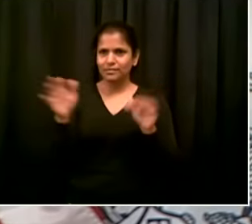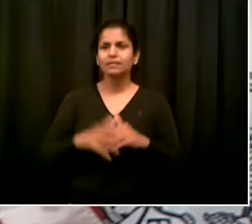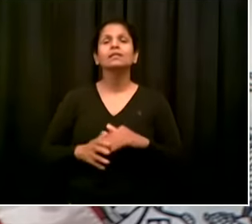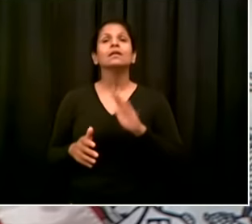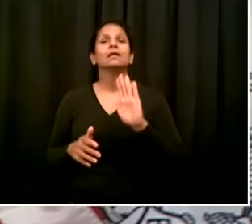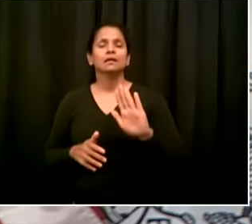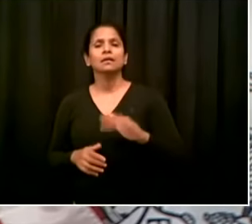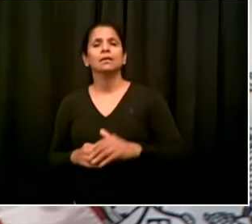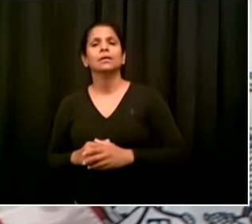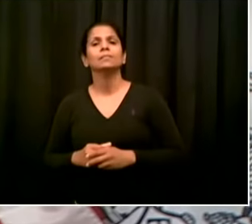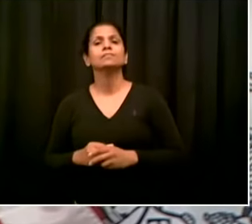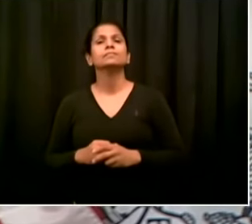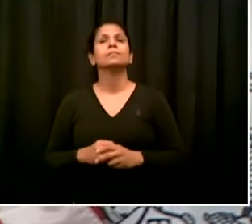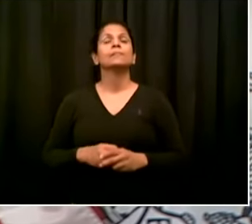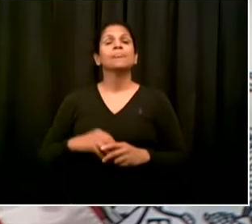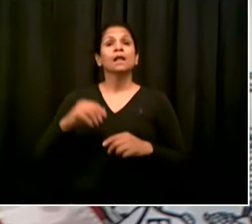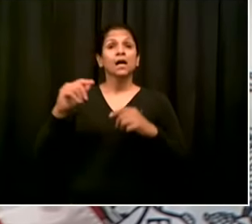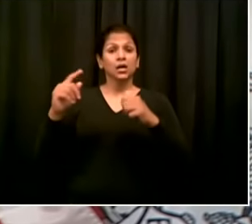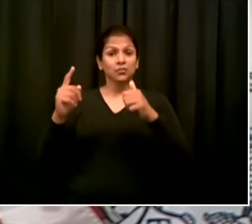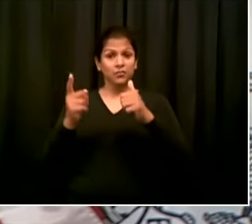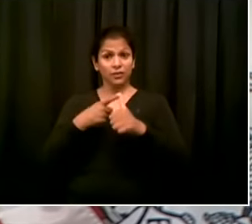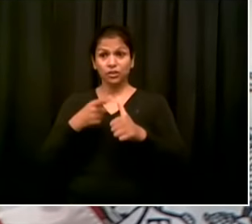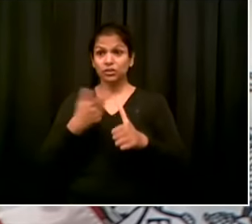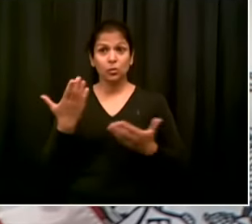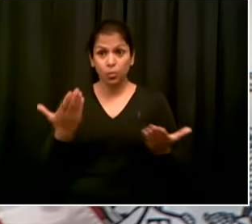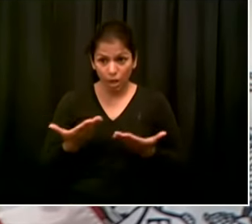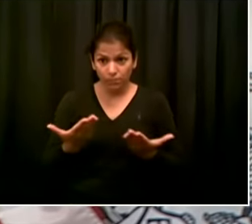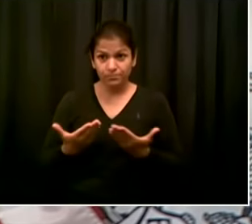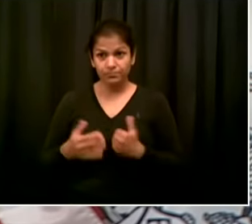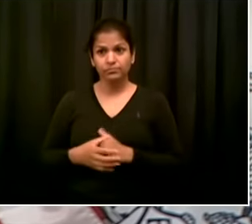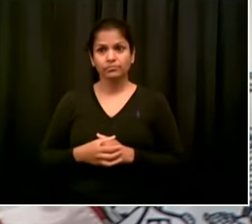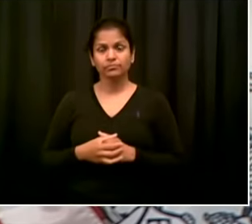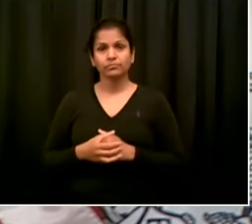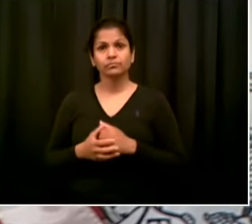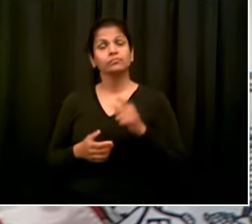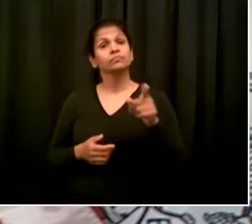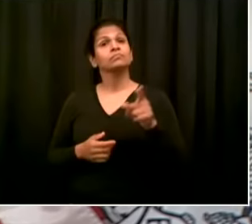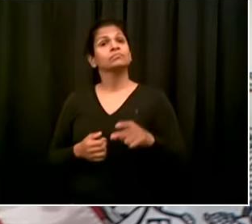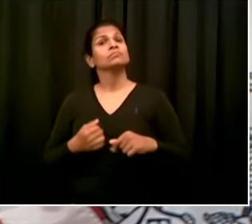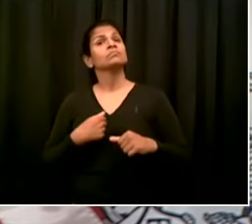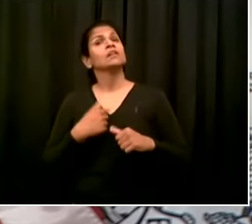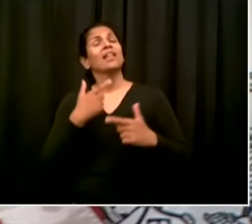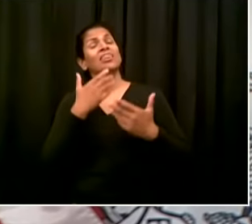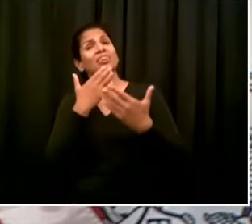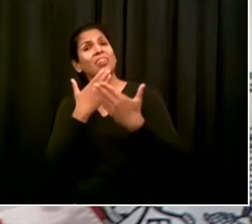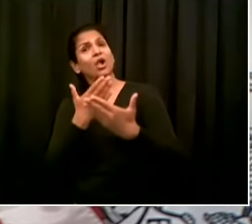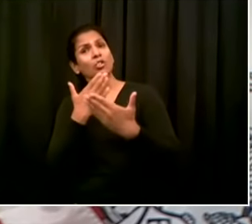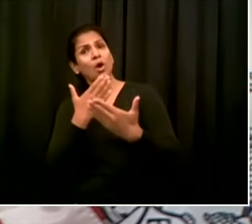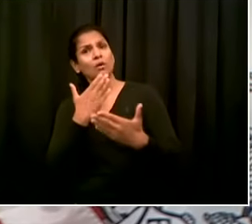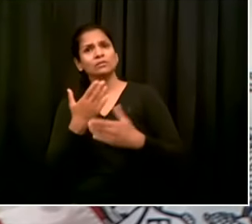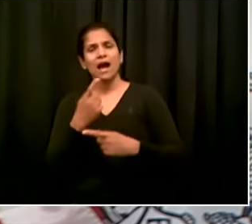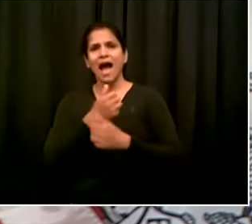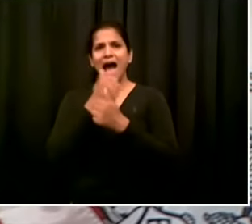ONE IMMEDIATELY HIWLEHE TRE IS STILL TIME. NEXT IS